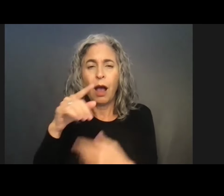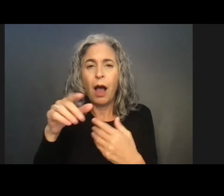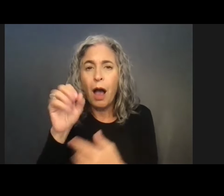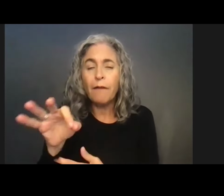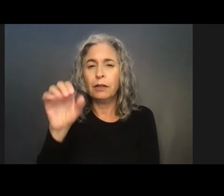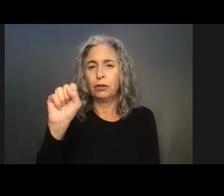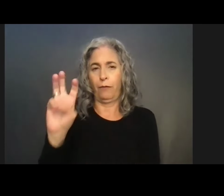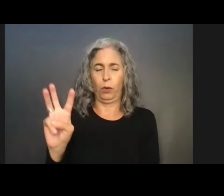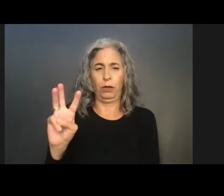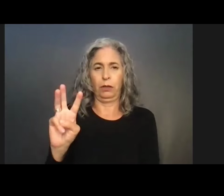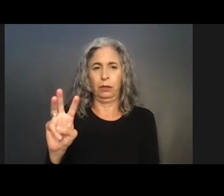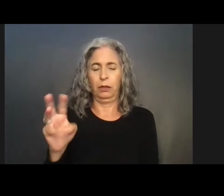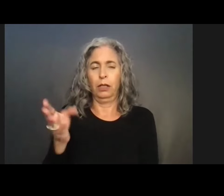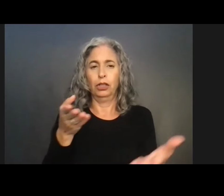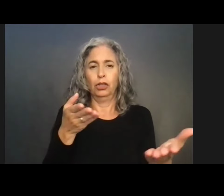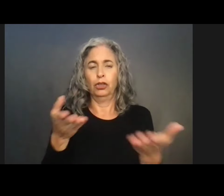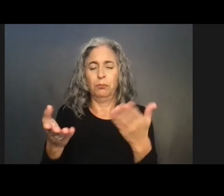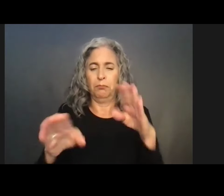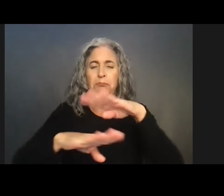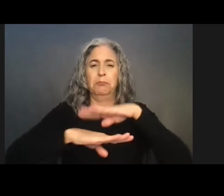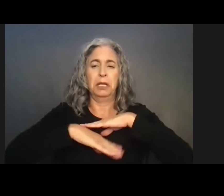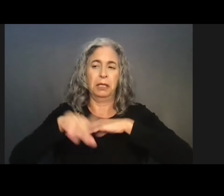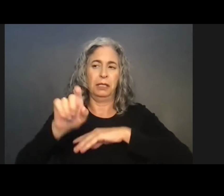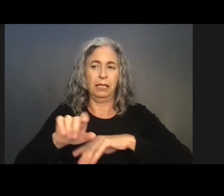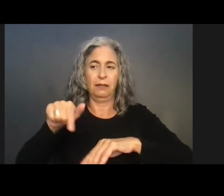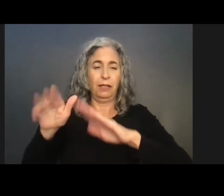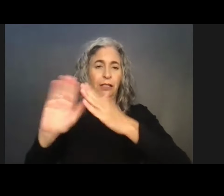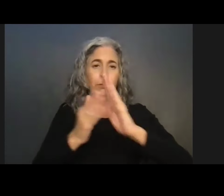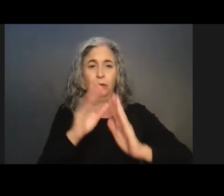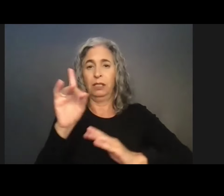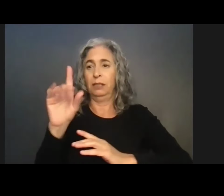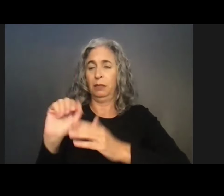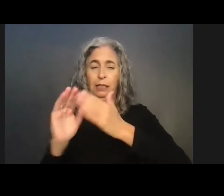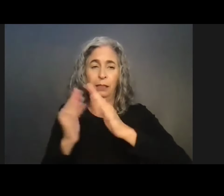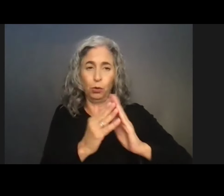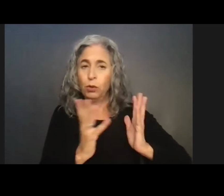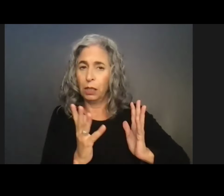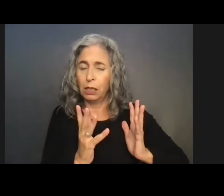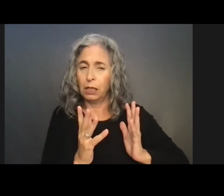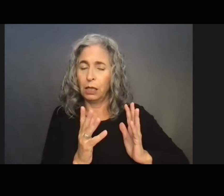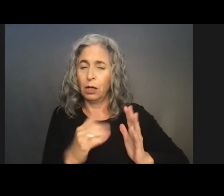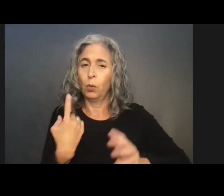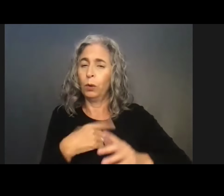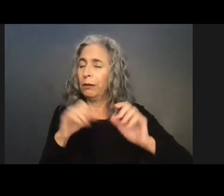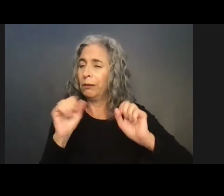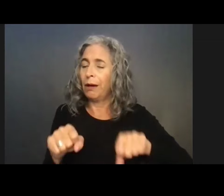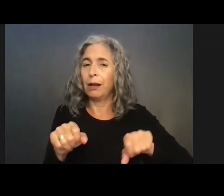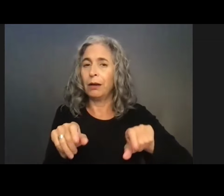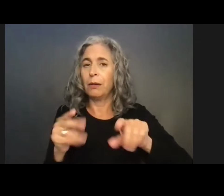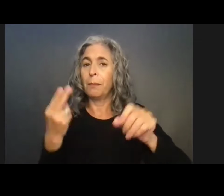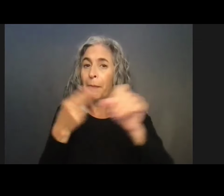serve the needs of our community of the disability community. And we can participate for example, in